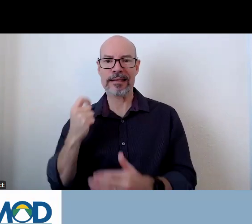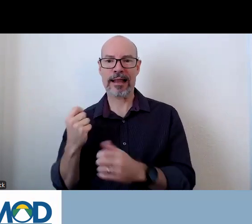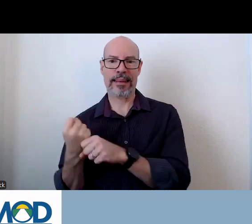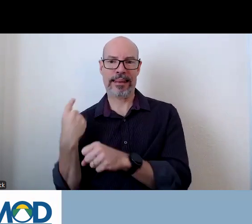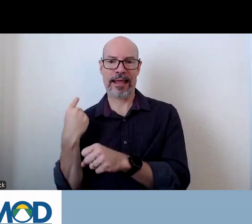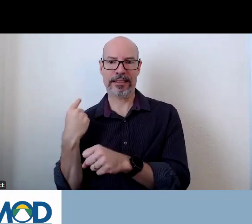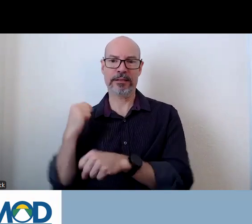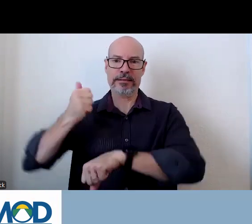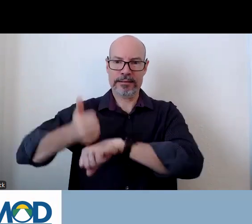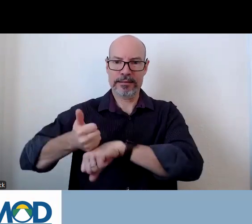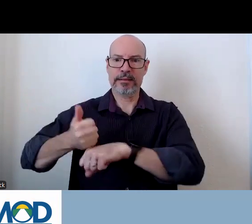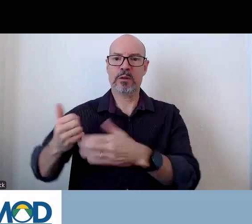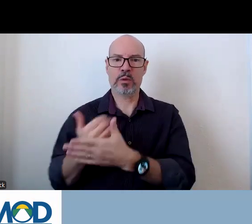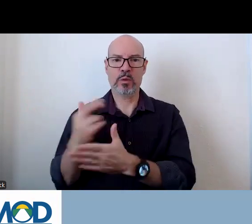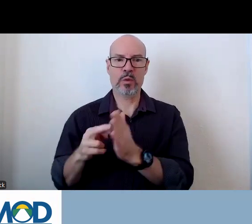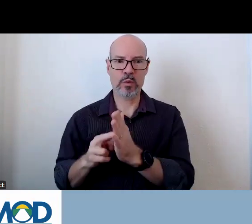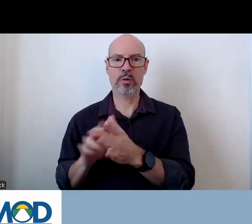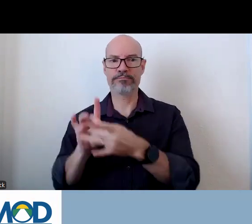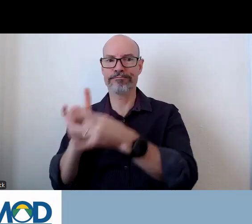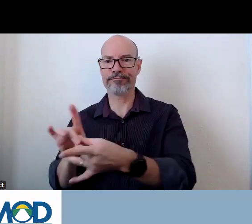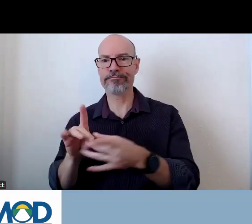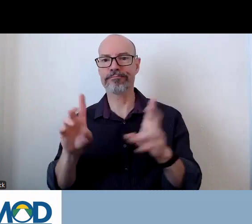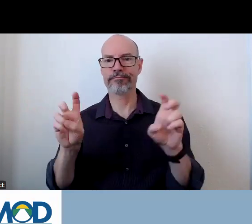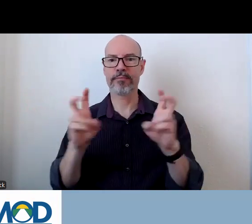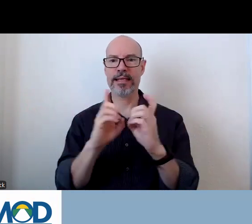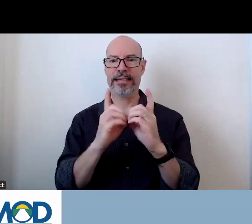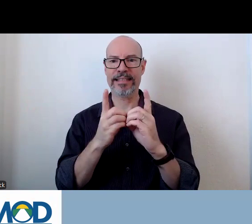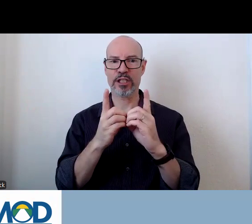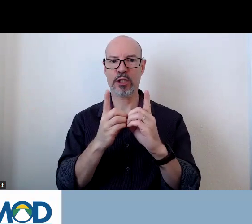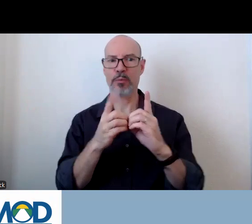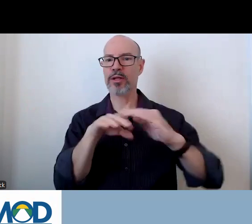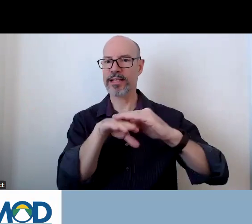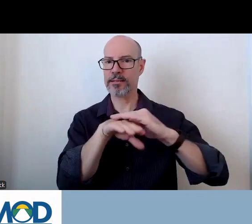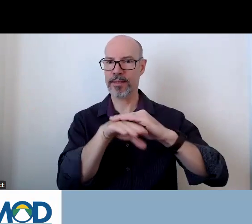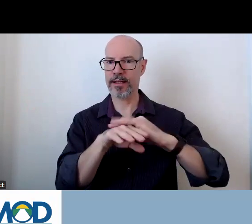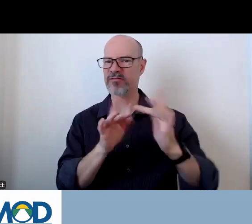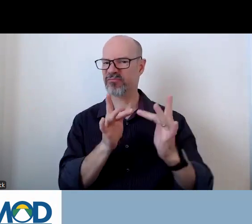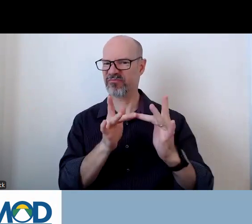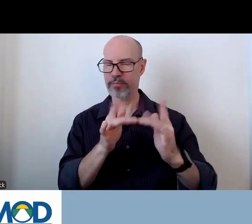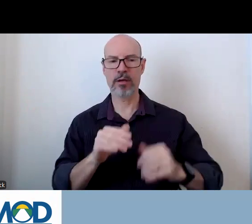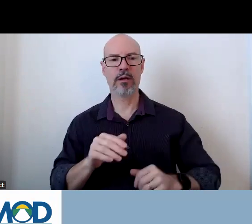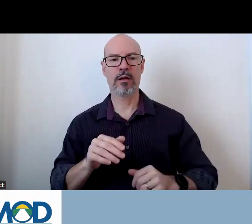year pertaining to digital accessibility that obviously has a component here for effective